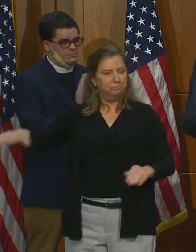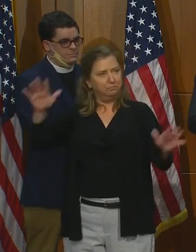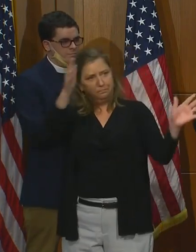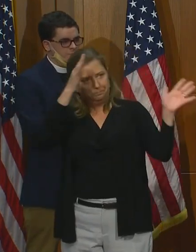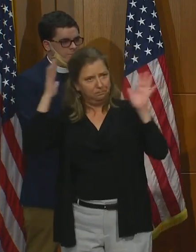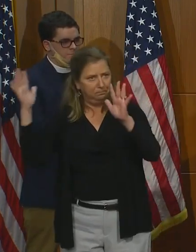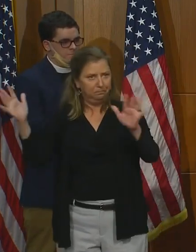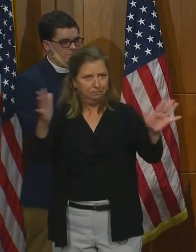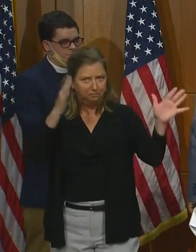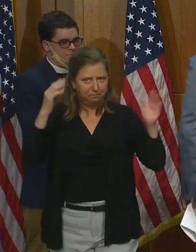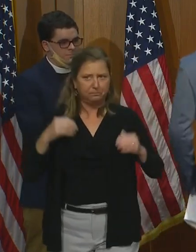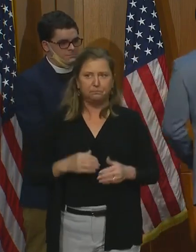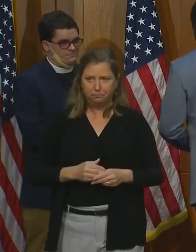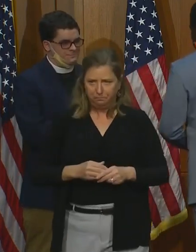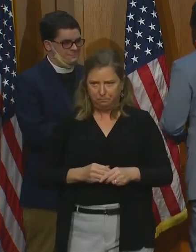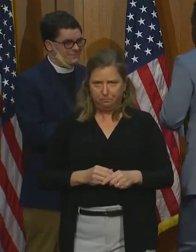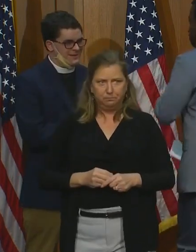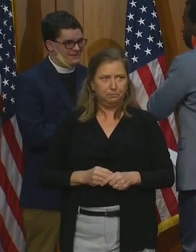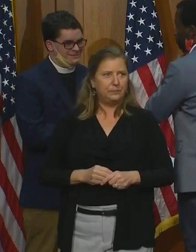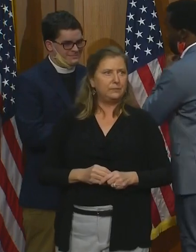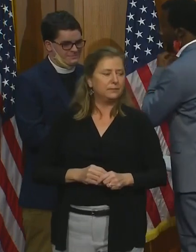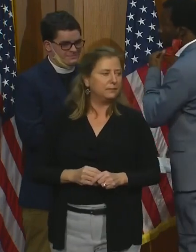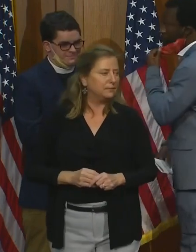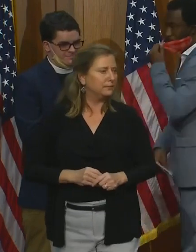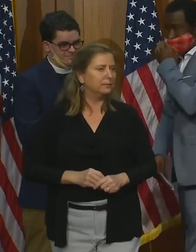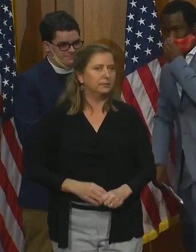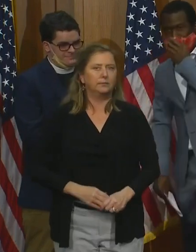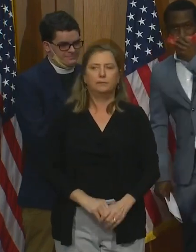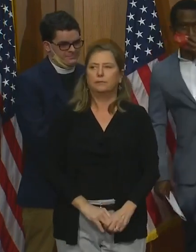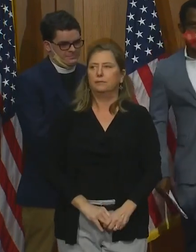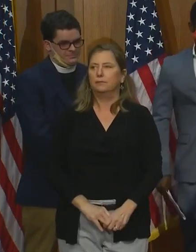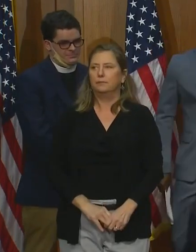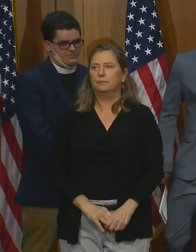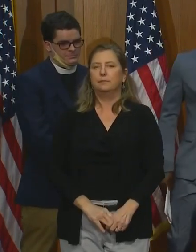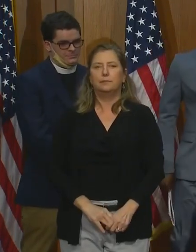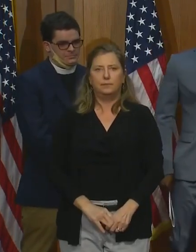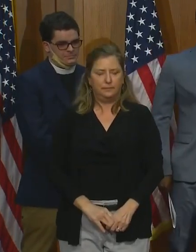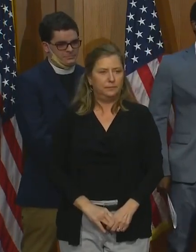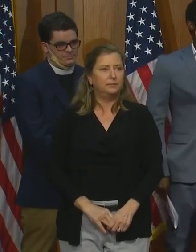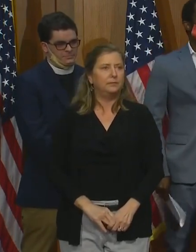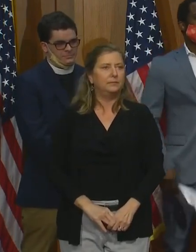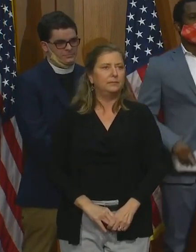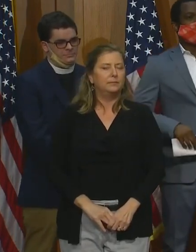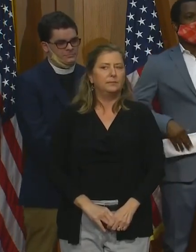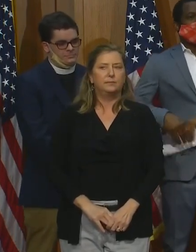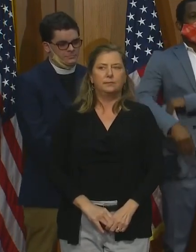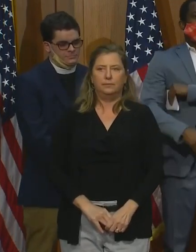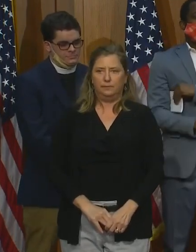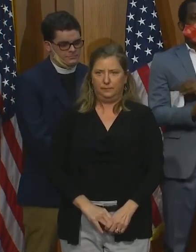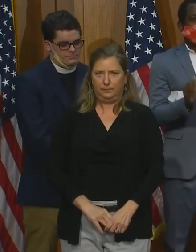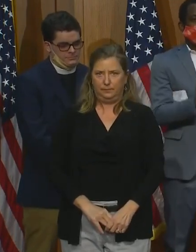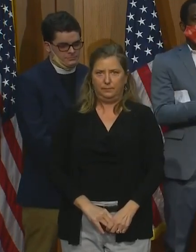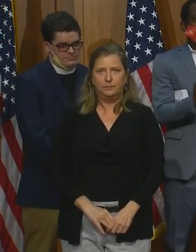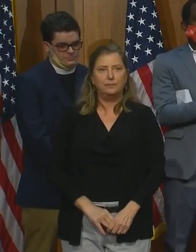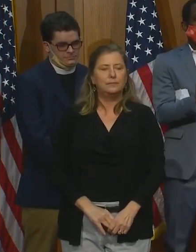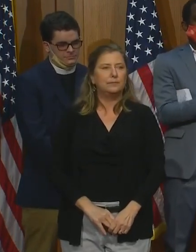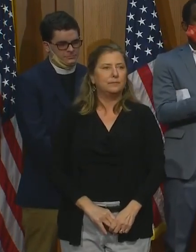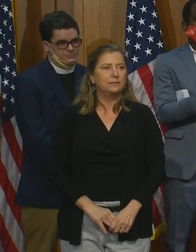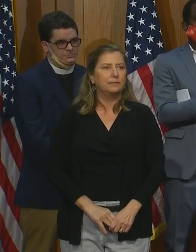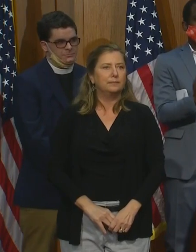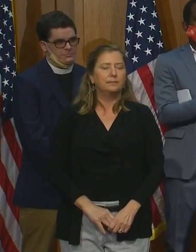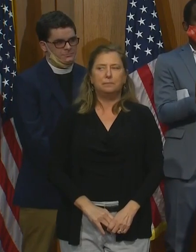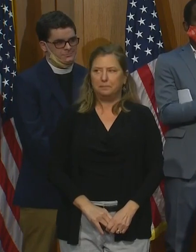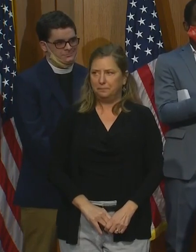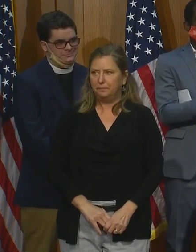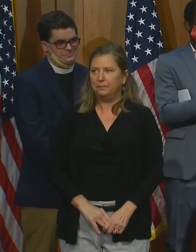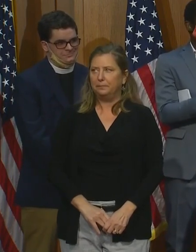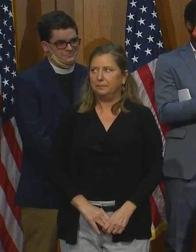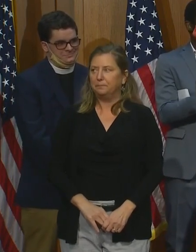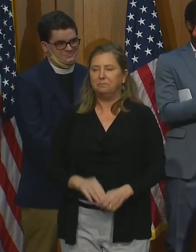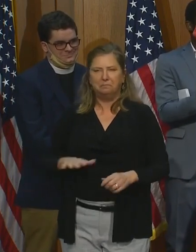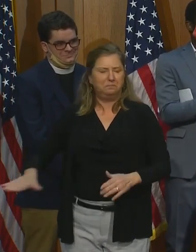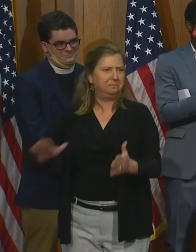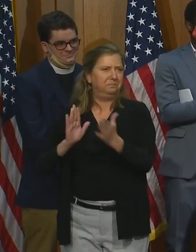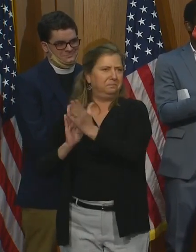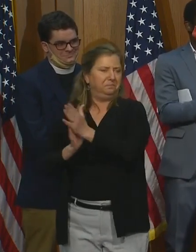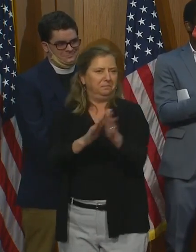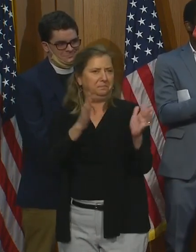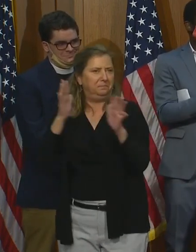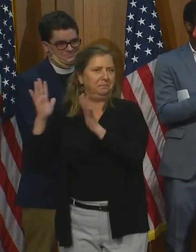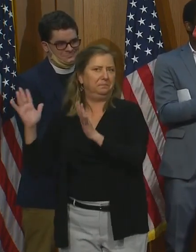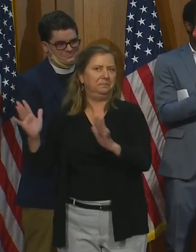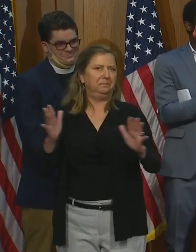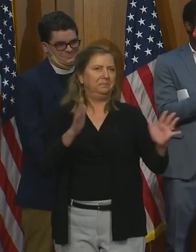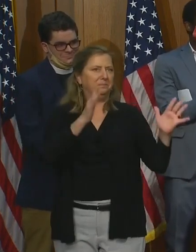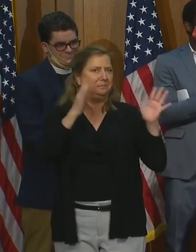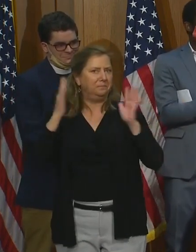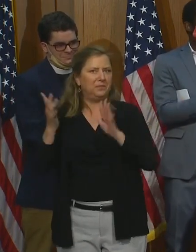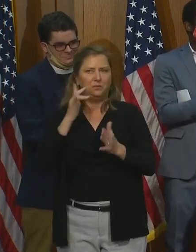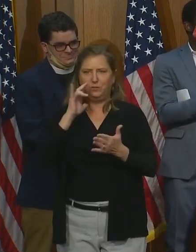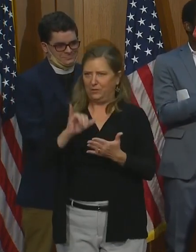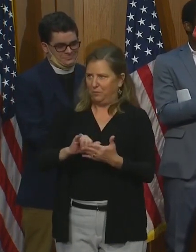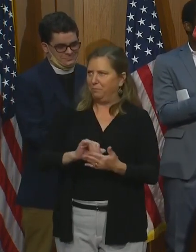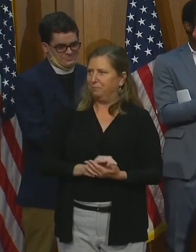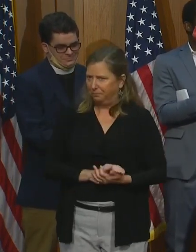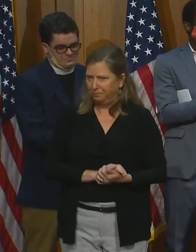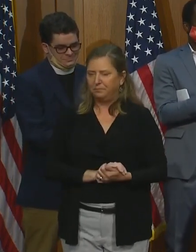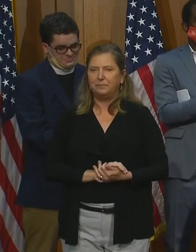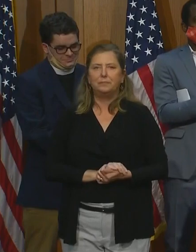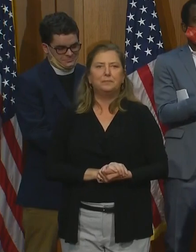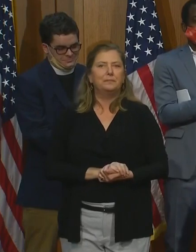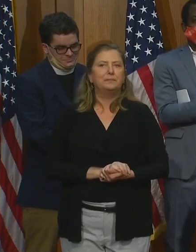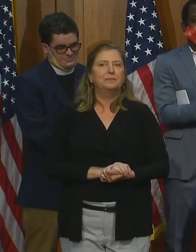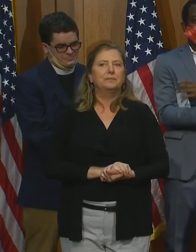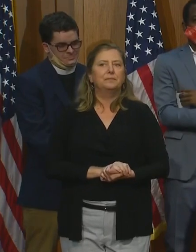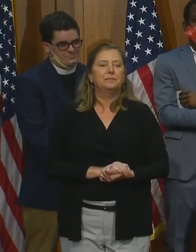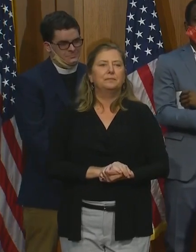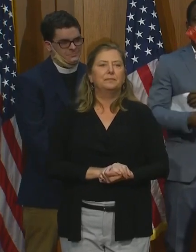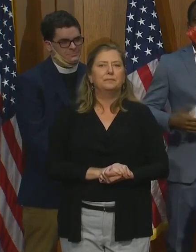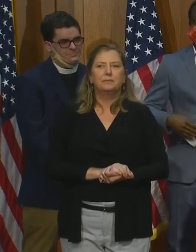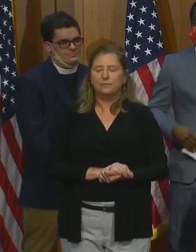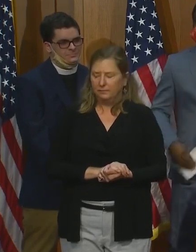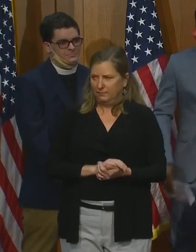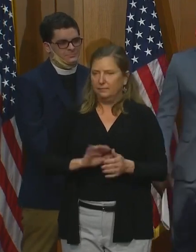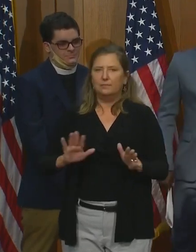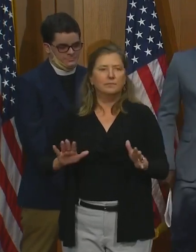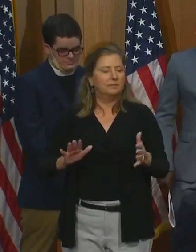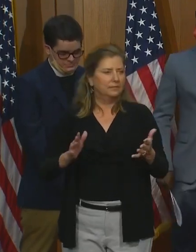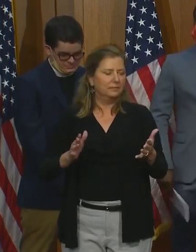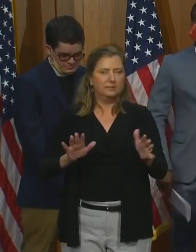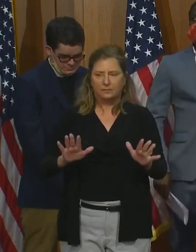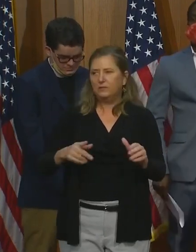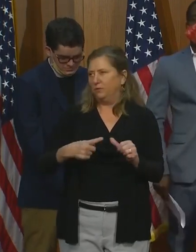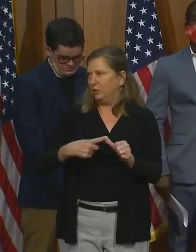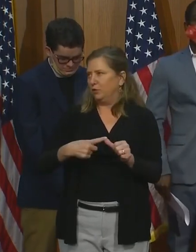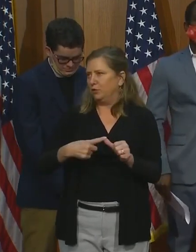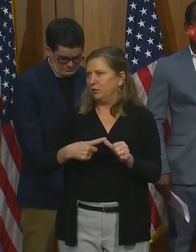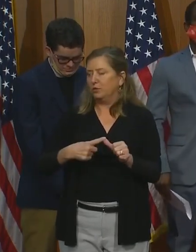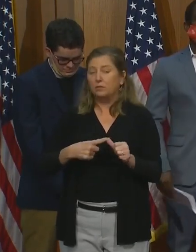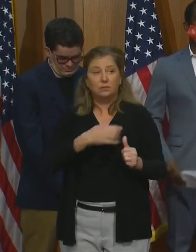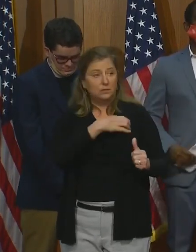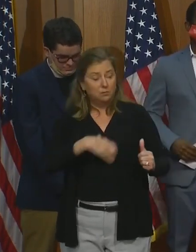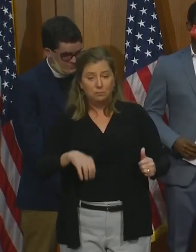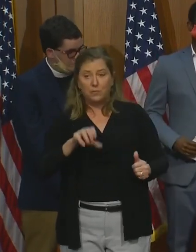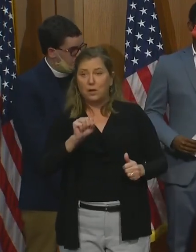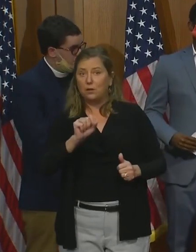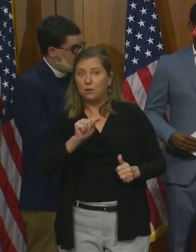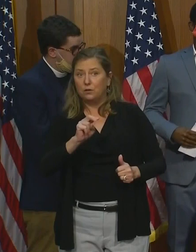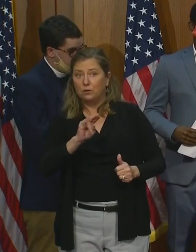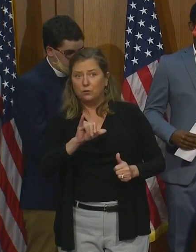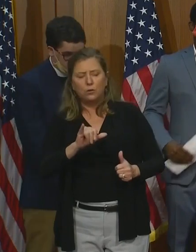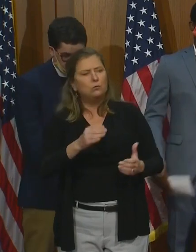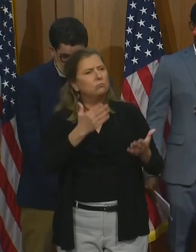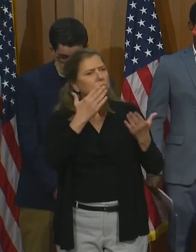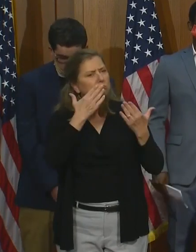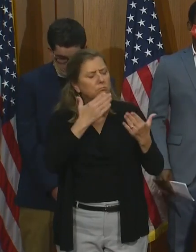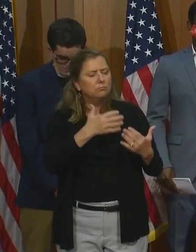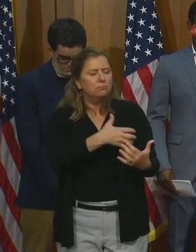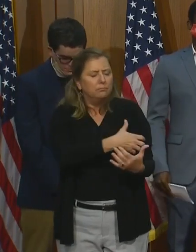VIRGINIA GOVERNOR RALPH NORTHAM.